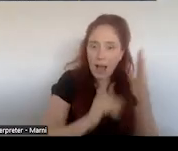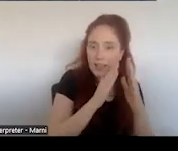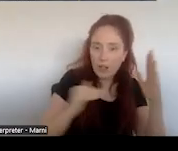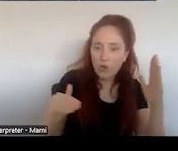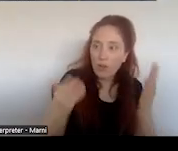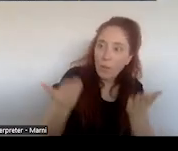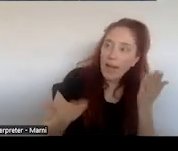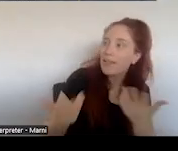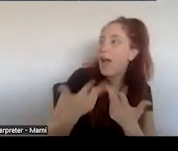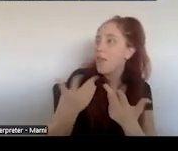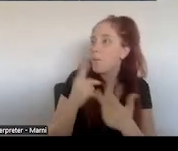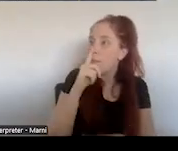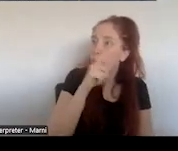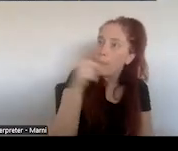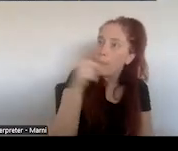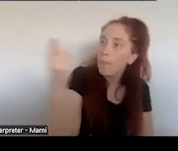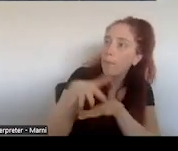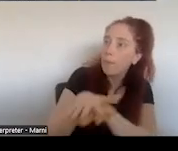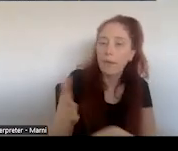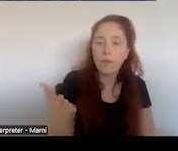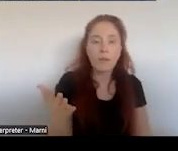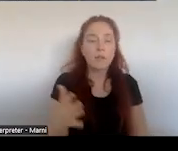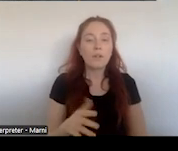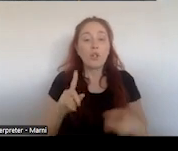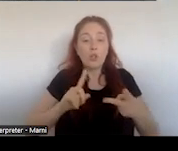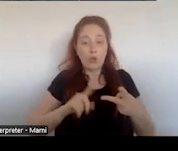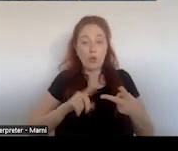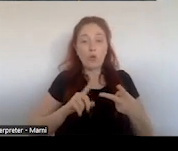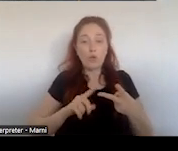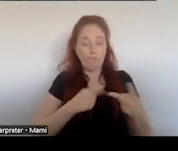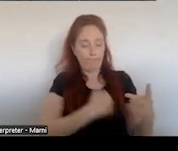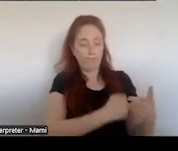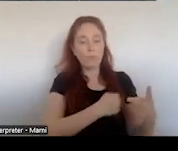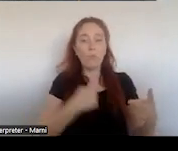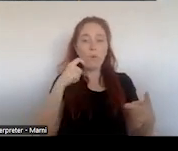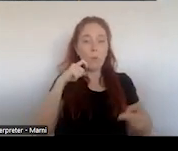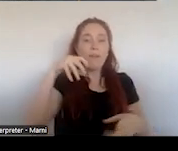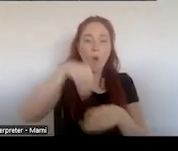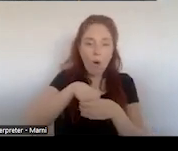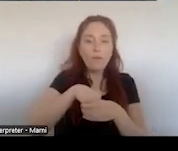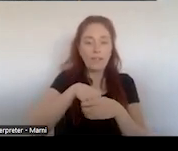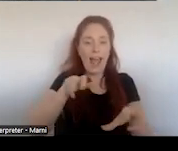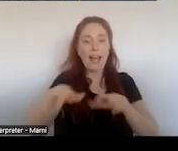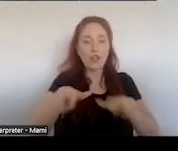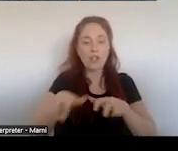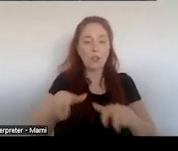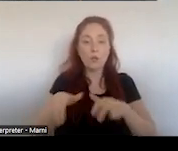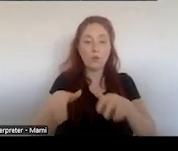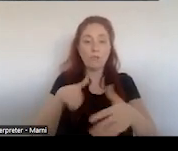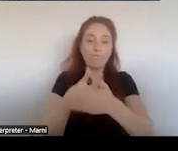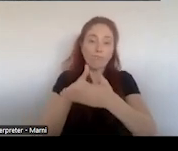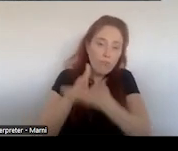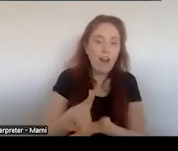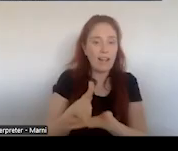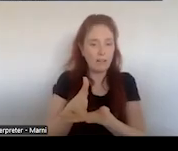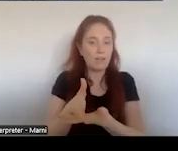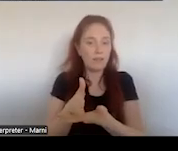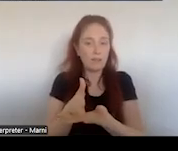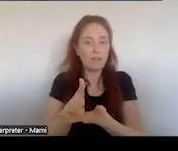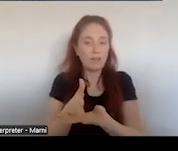The plan is going to invest in actions that address barriers, to support artists and art